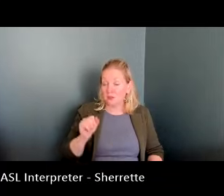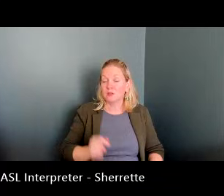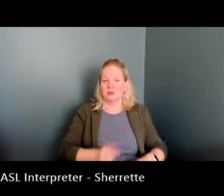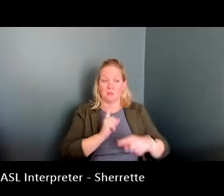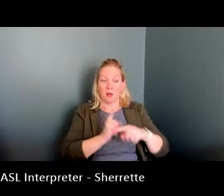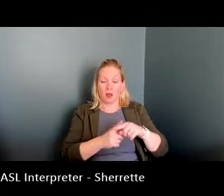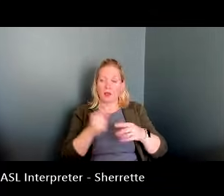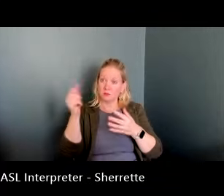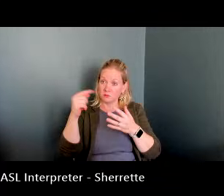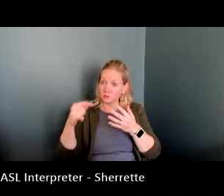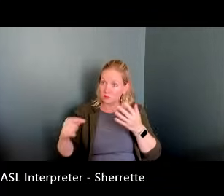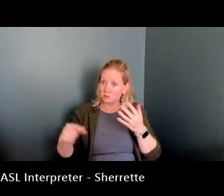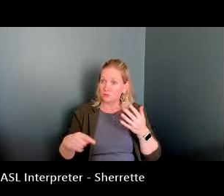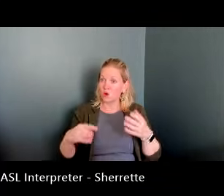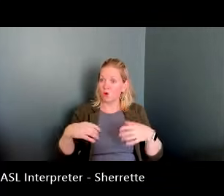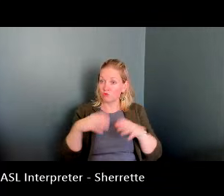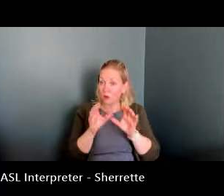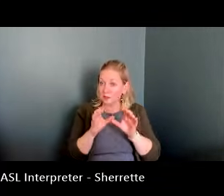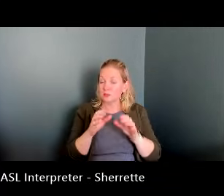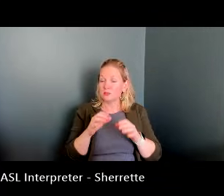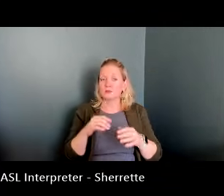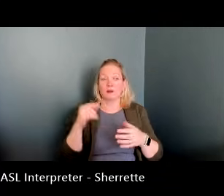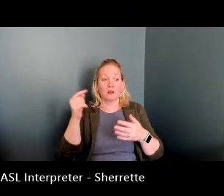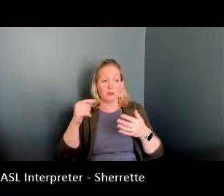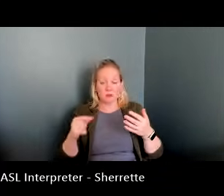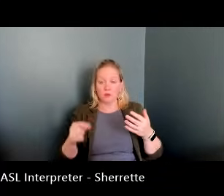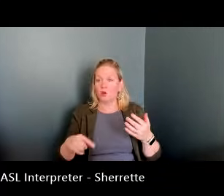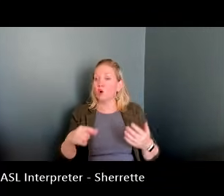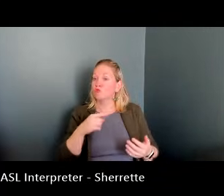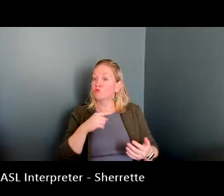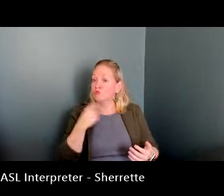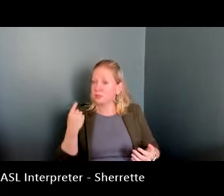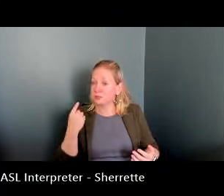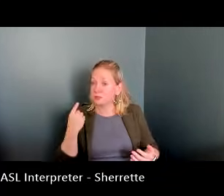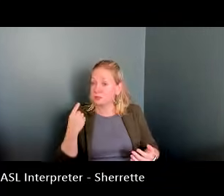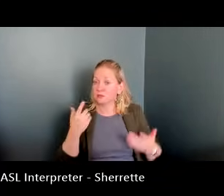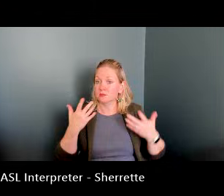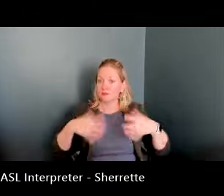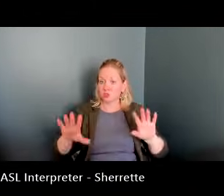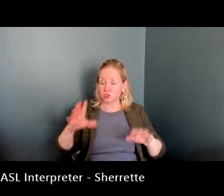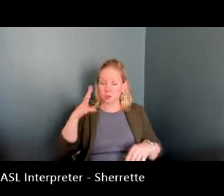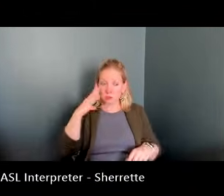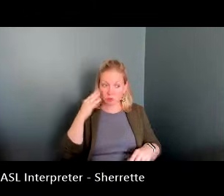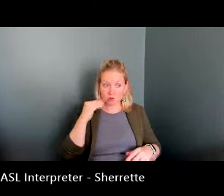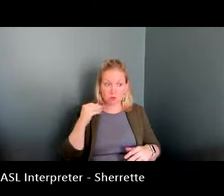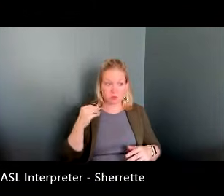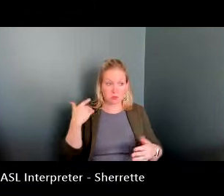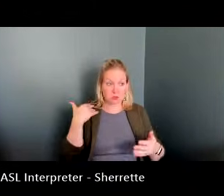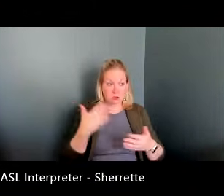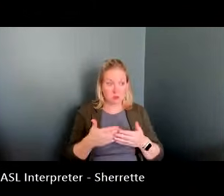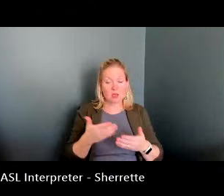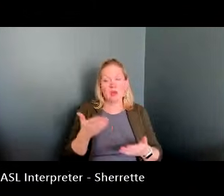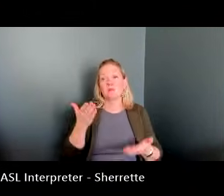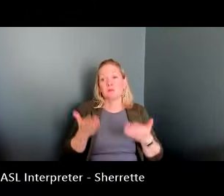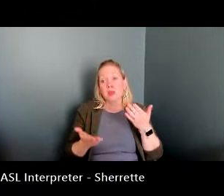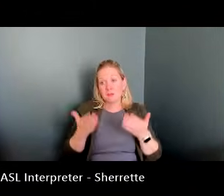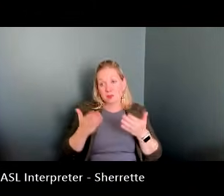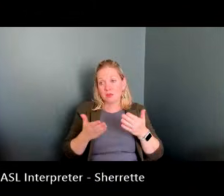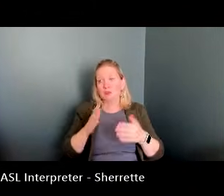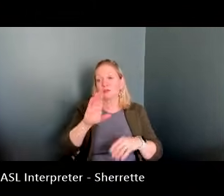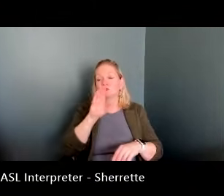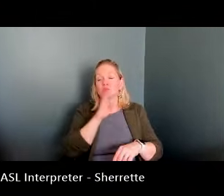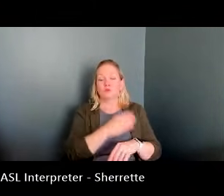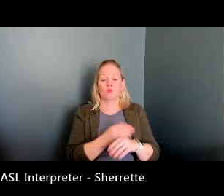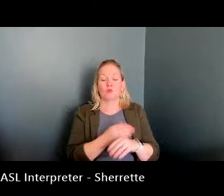crises and all the other risks that she has been experiencing, might be more willing to tolerate